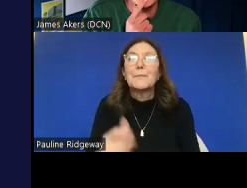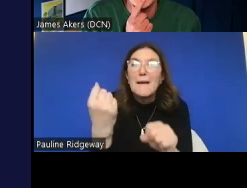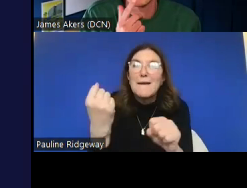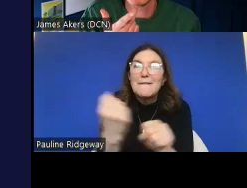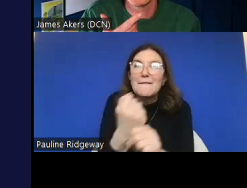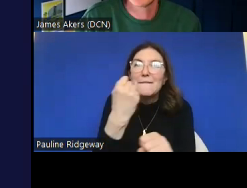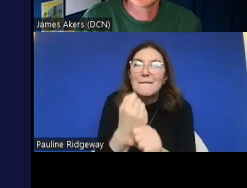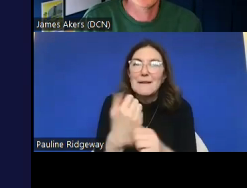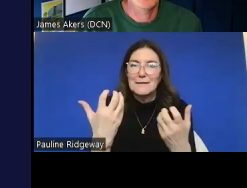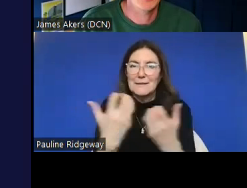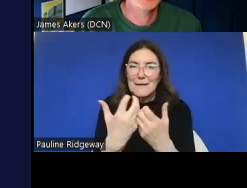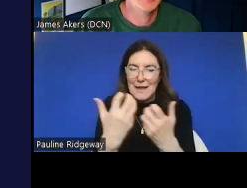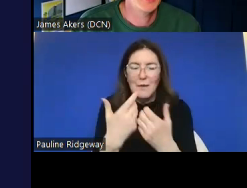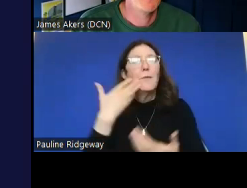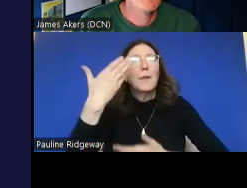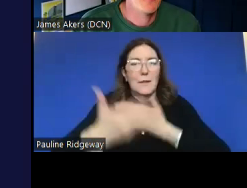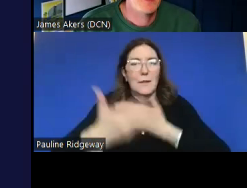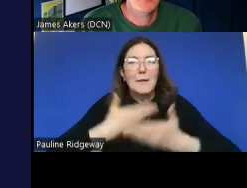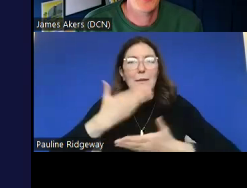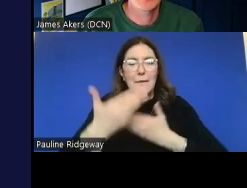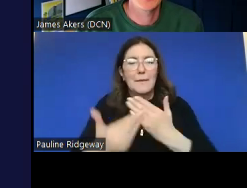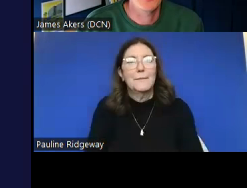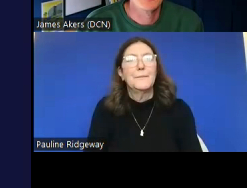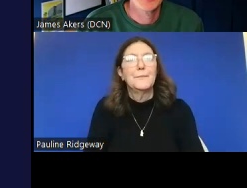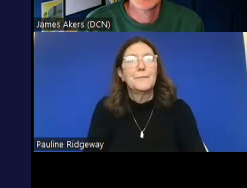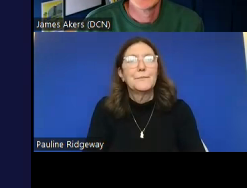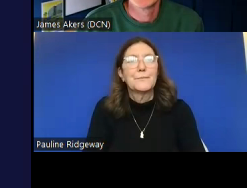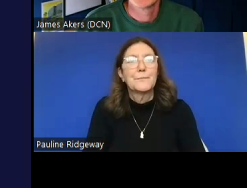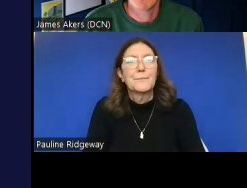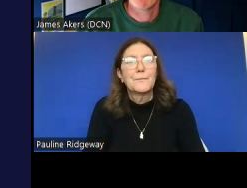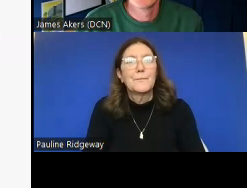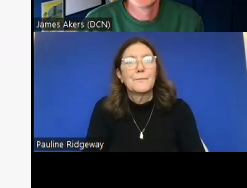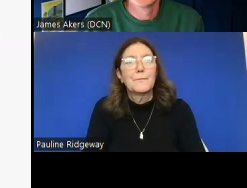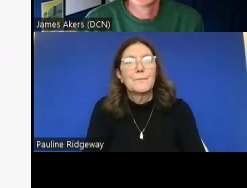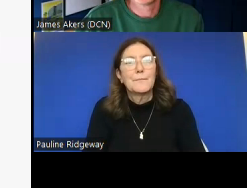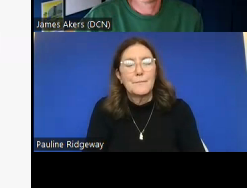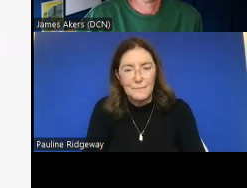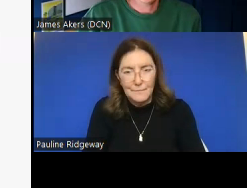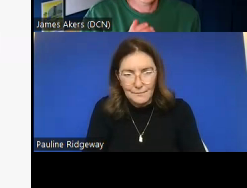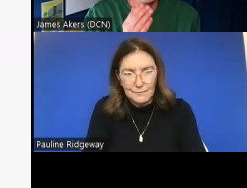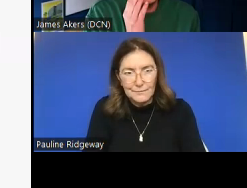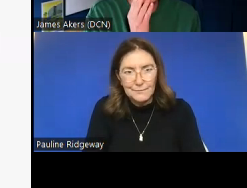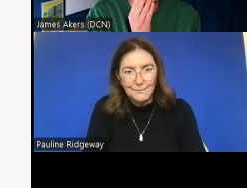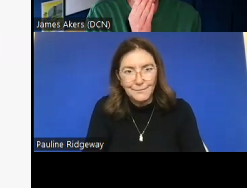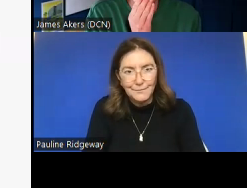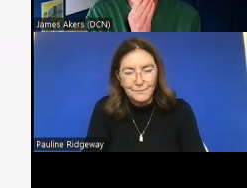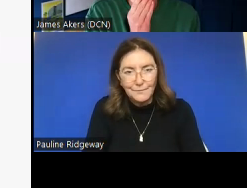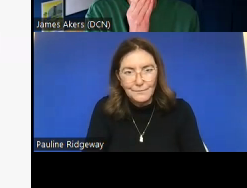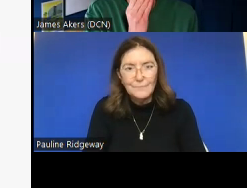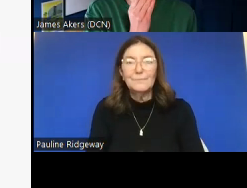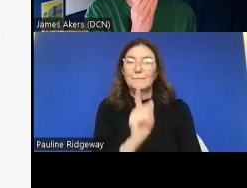That's what we're going to talk to the next stage here. Spam. In this example,